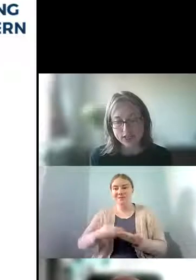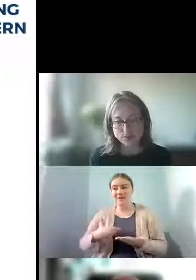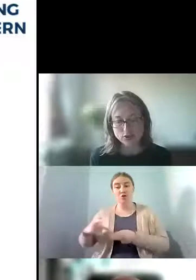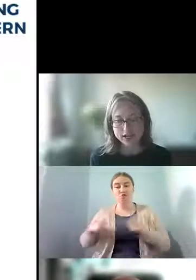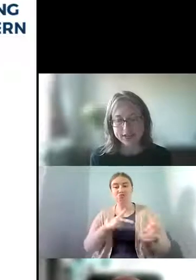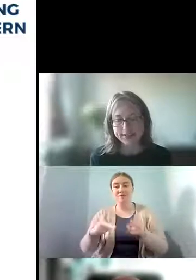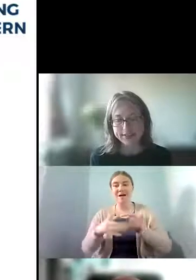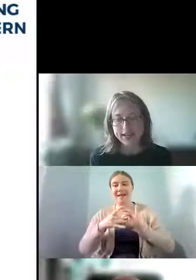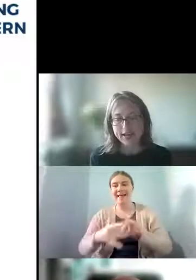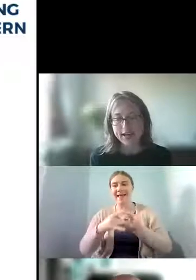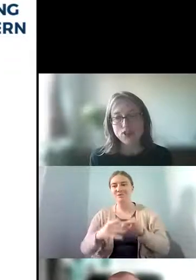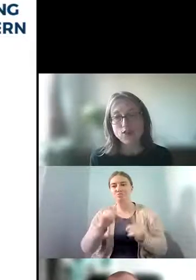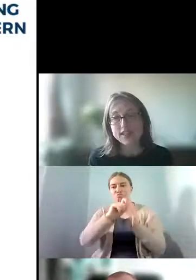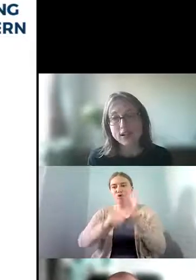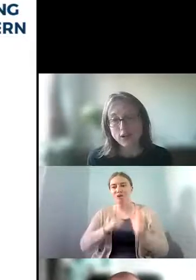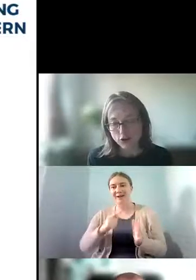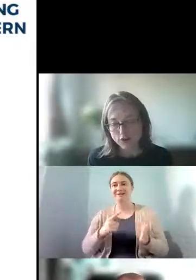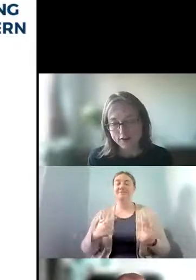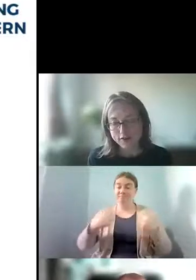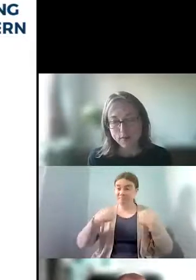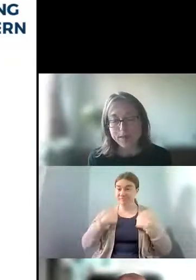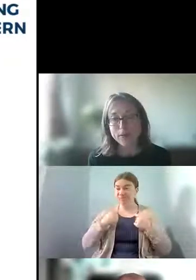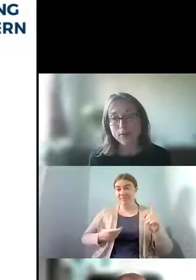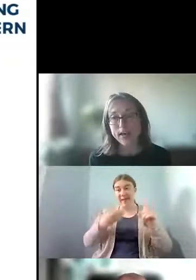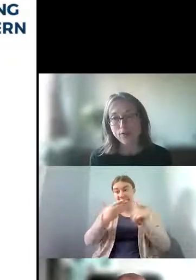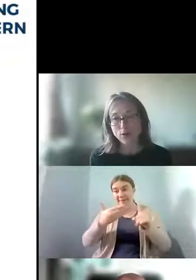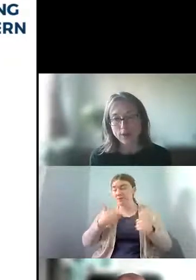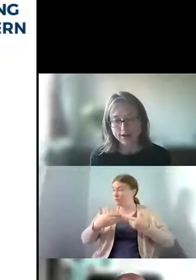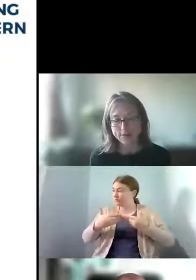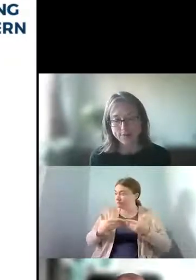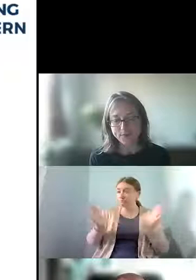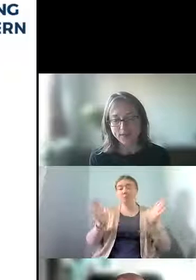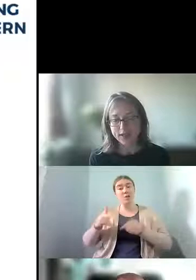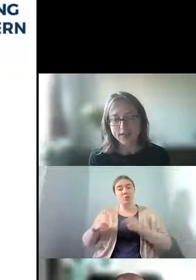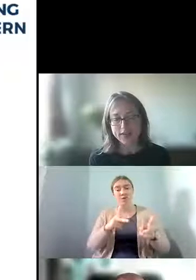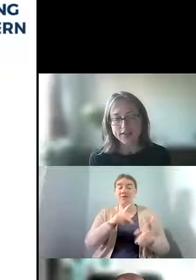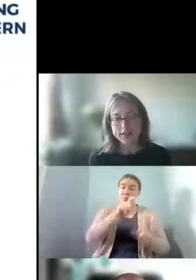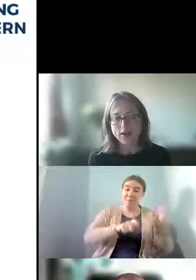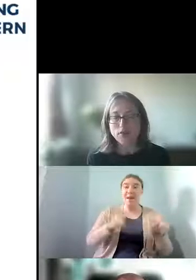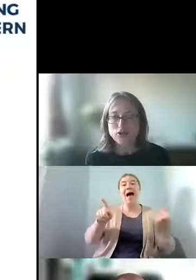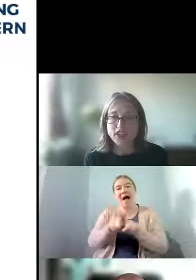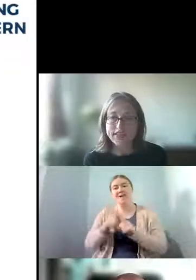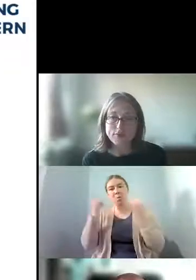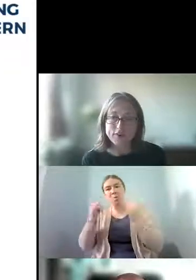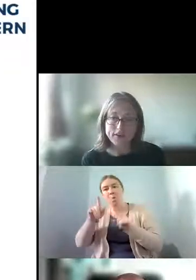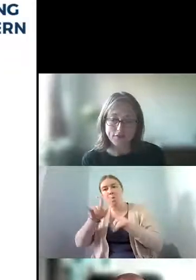project and we're trying to unlock the river for people and wildlife so our project is providing